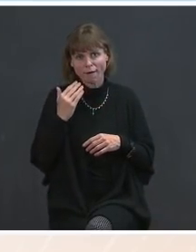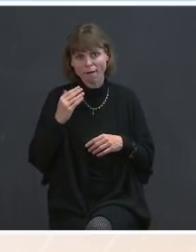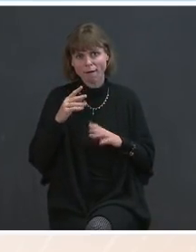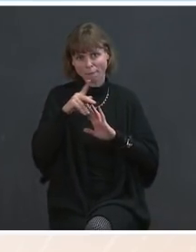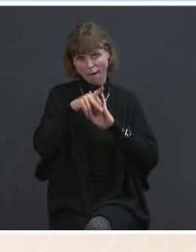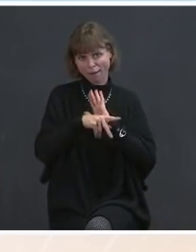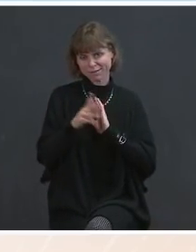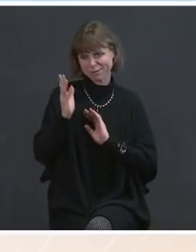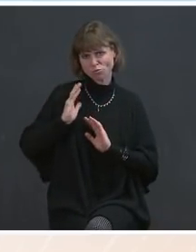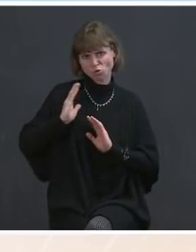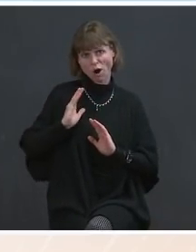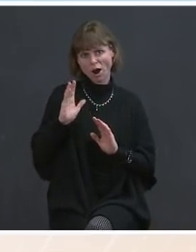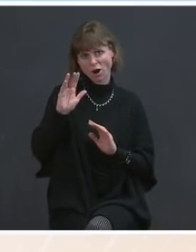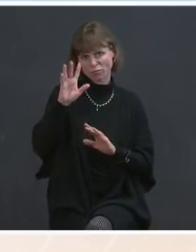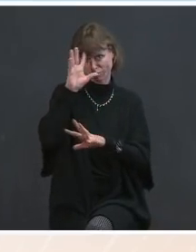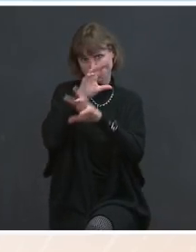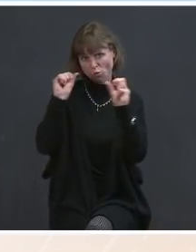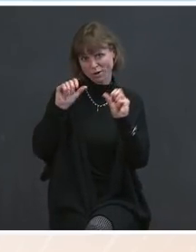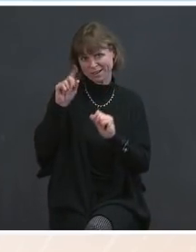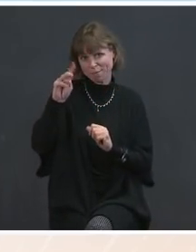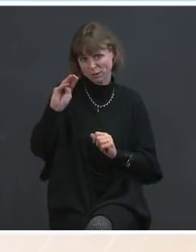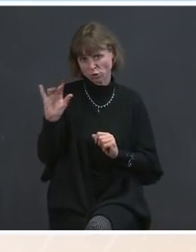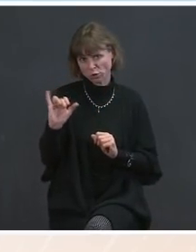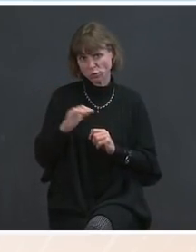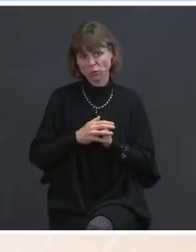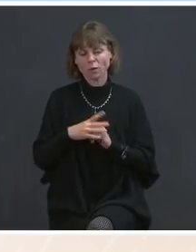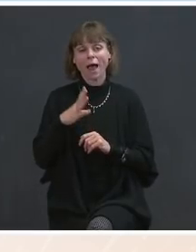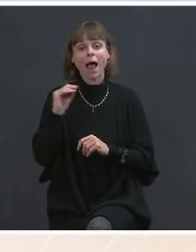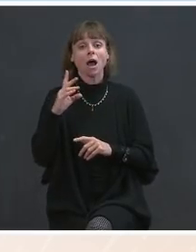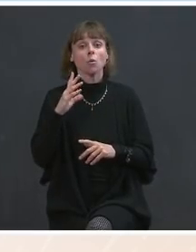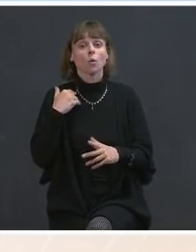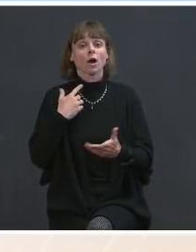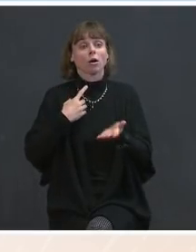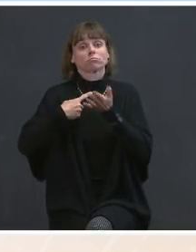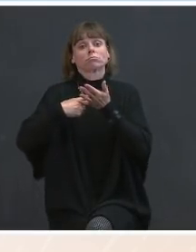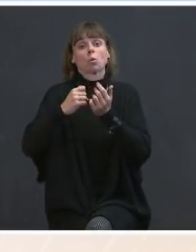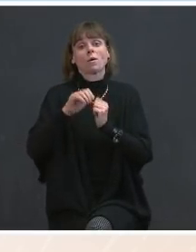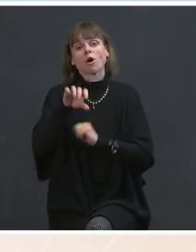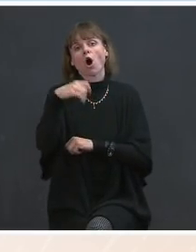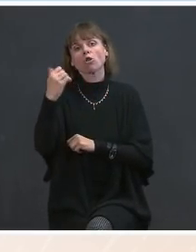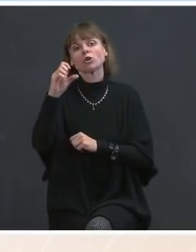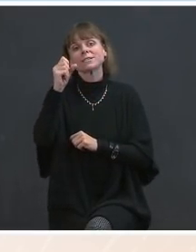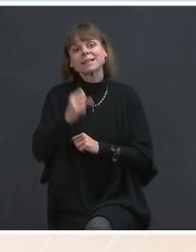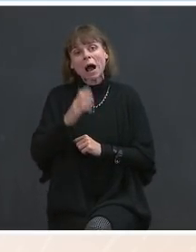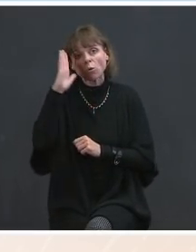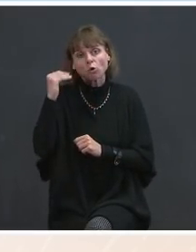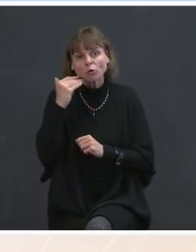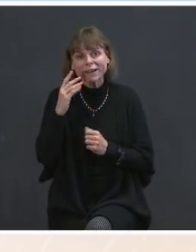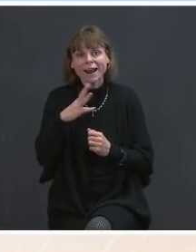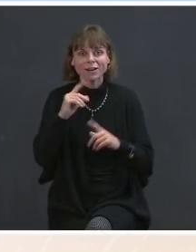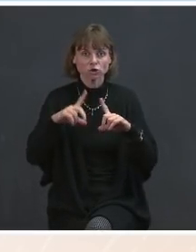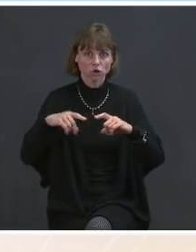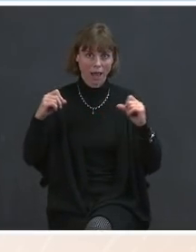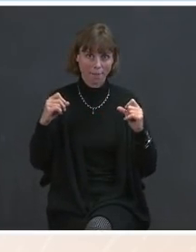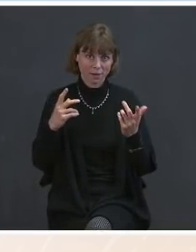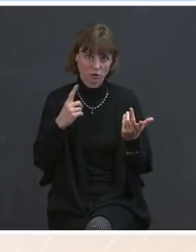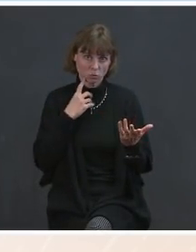And we have and will continue to engage with other Japanese and South Korean allies to solicit input, explore fresh approaches.